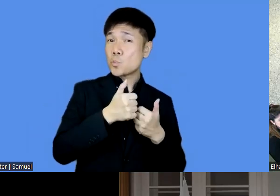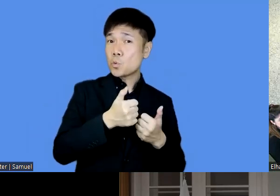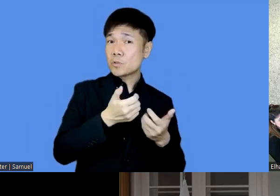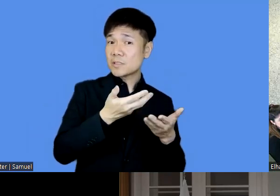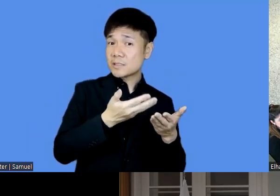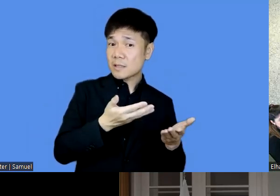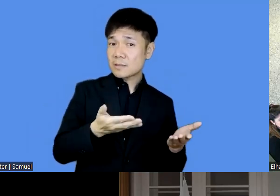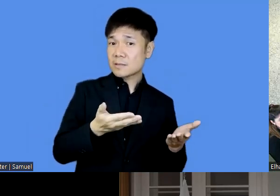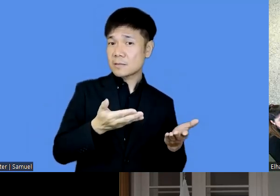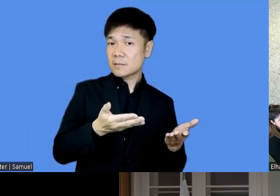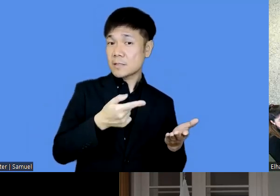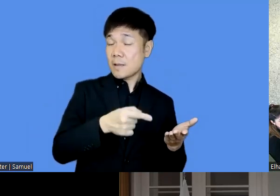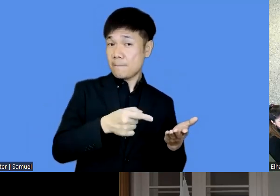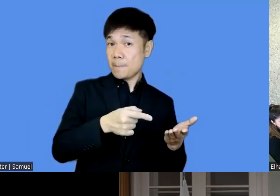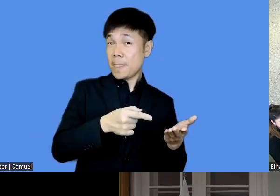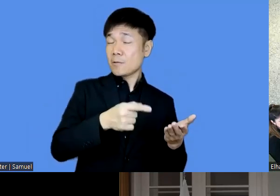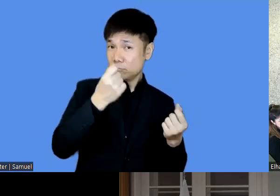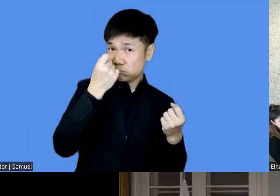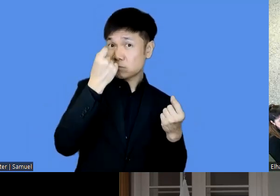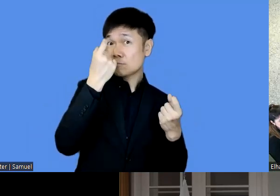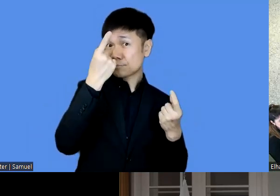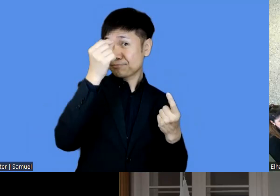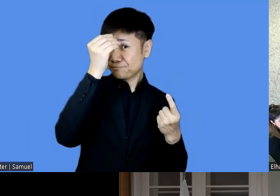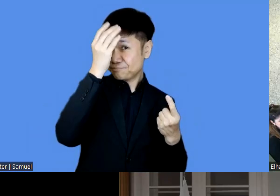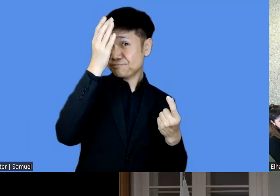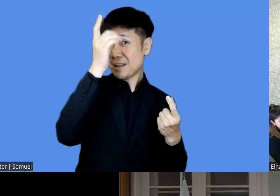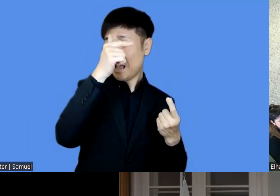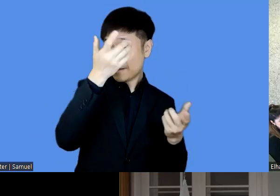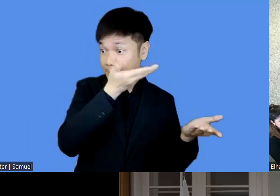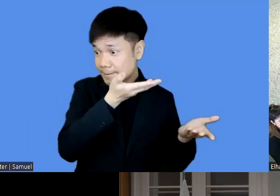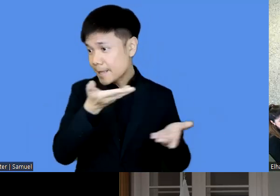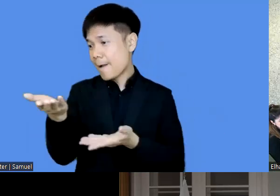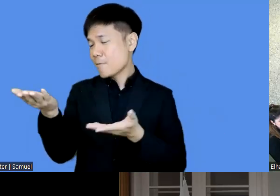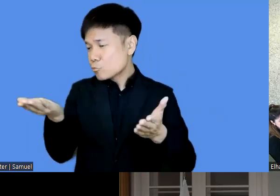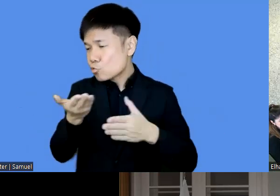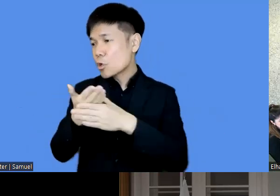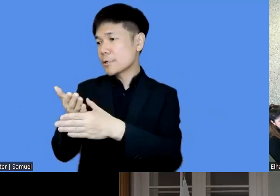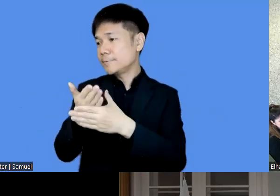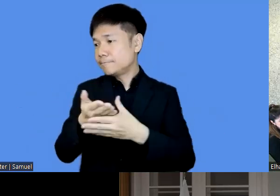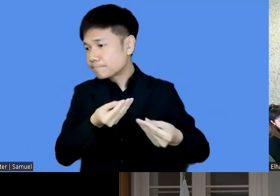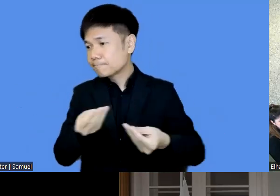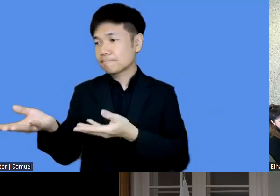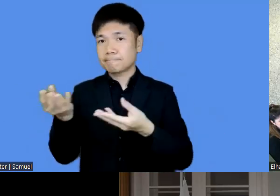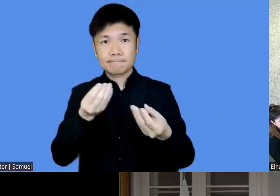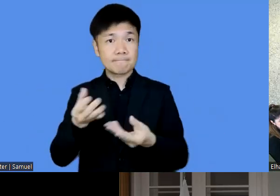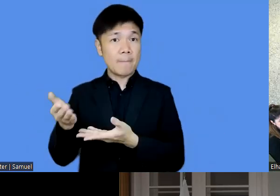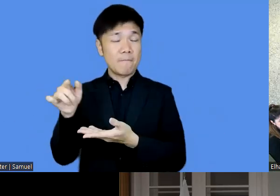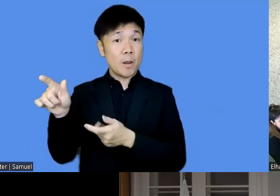of persons with disabilities. So we tried to work with our colleagues to look at some global guidance to see say for